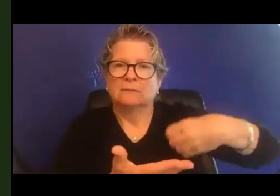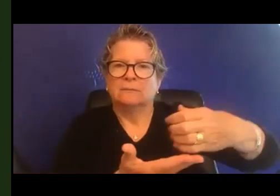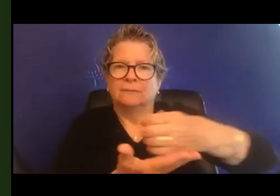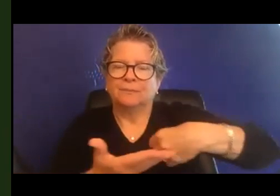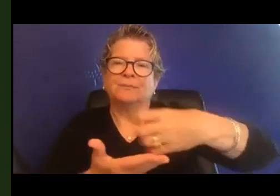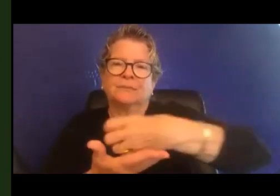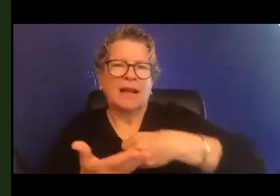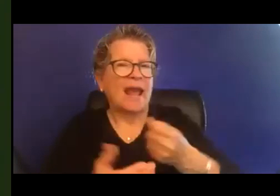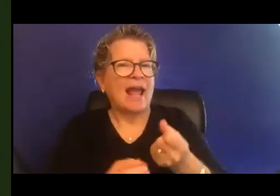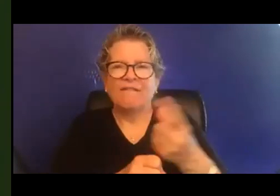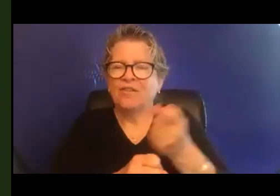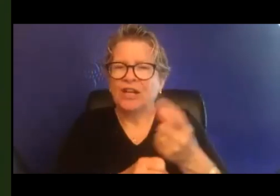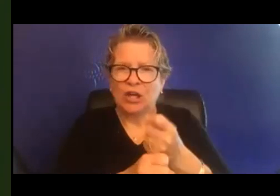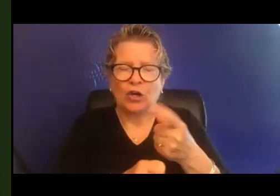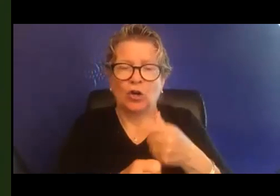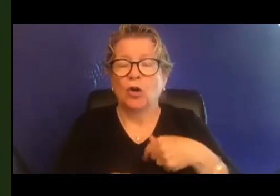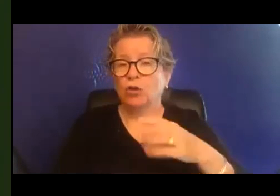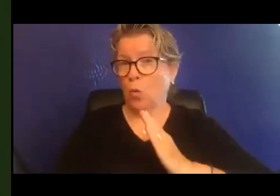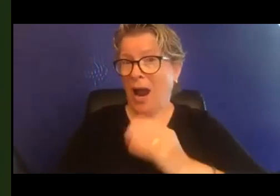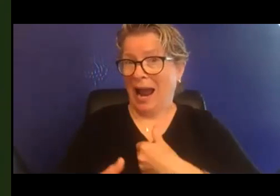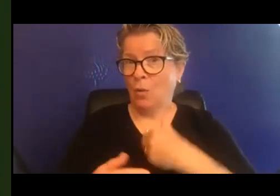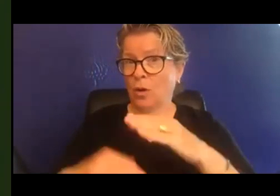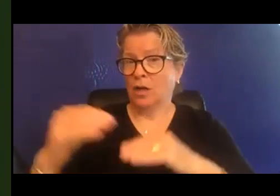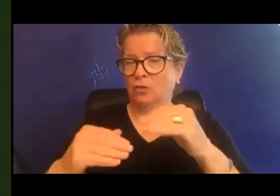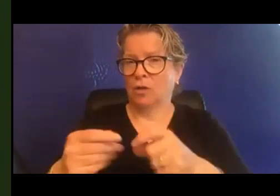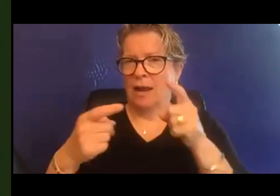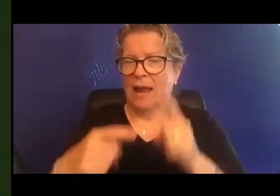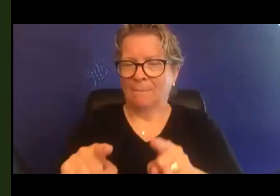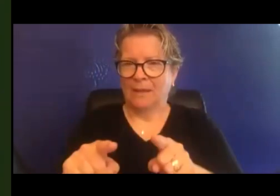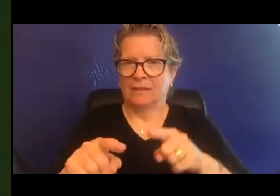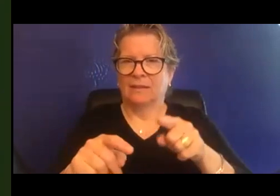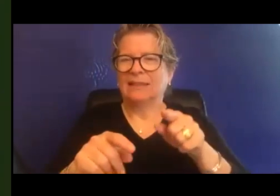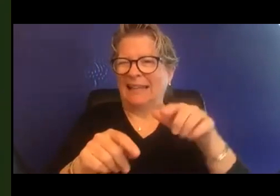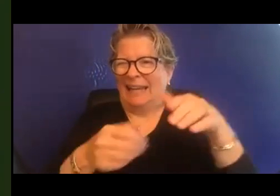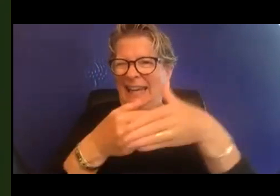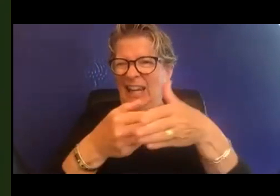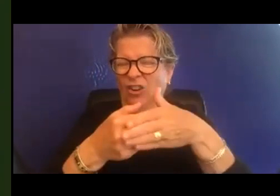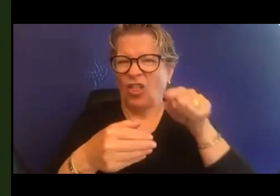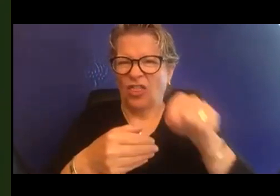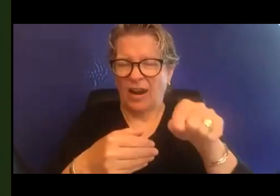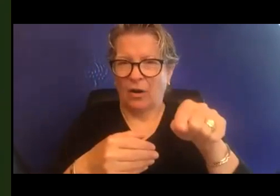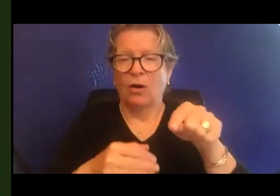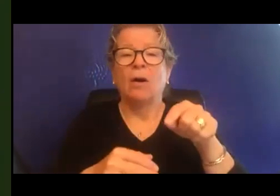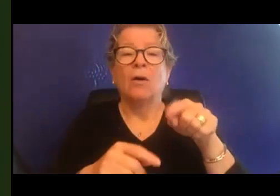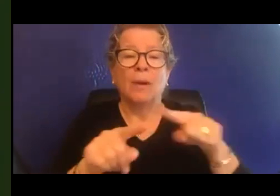every year, even though our construction activities will take place in the same general area, we'll configure them such